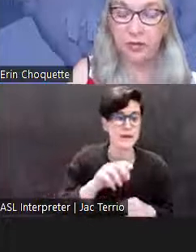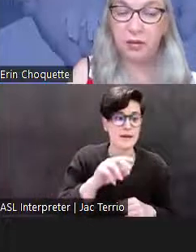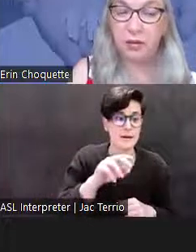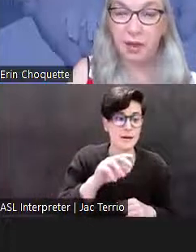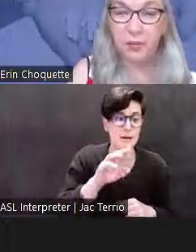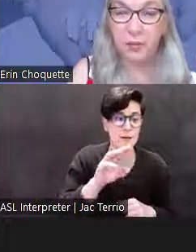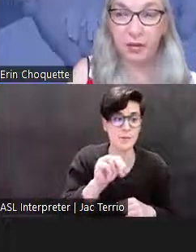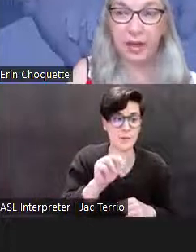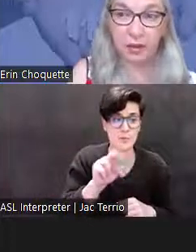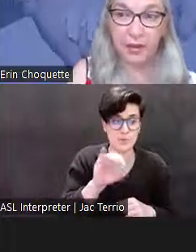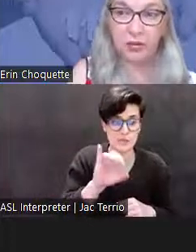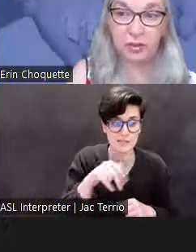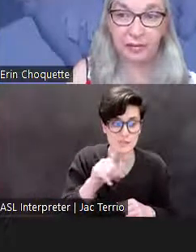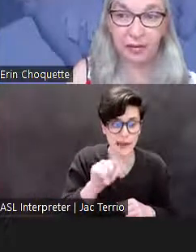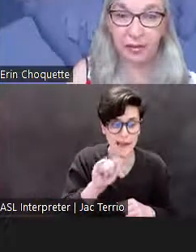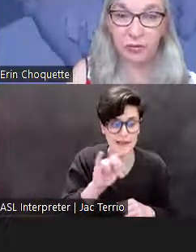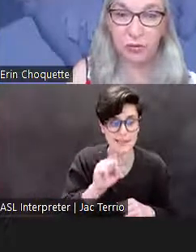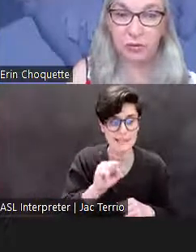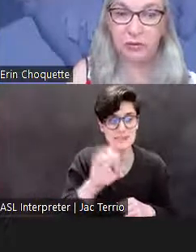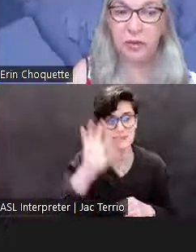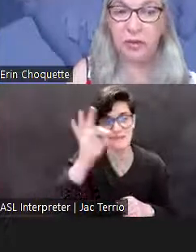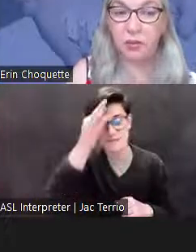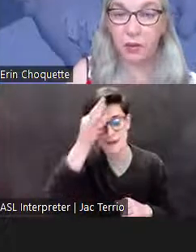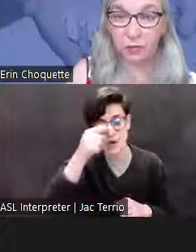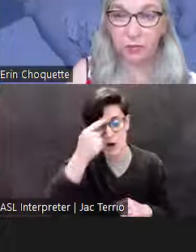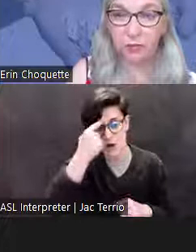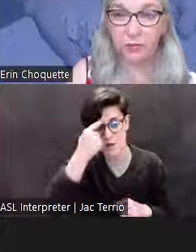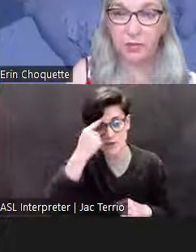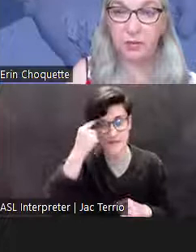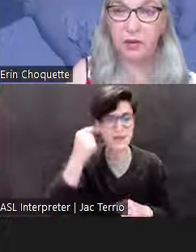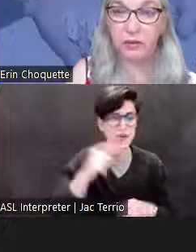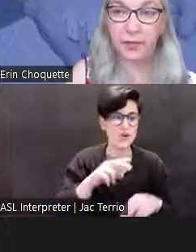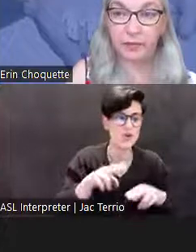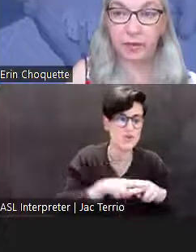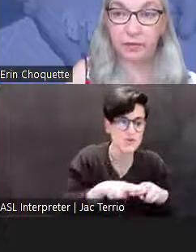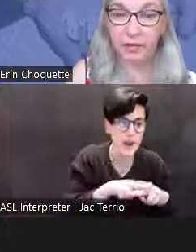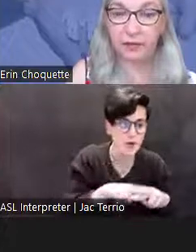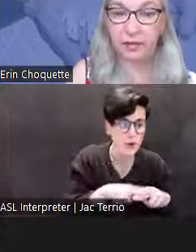non-public, elementary, and secondary schools, railroads, governments of other states, and